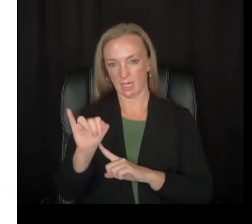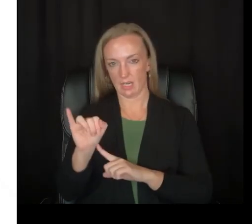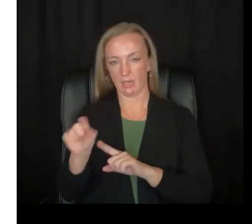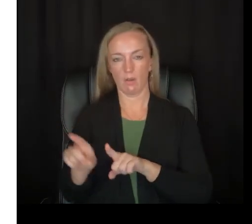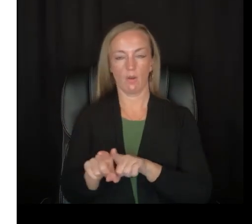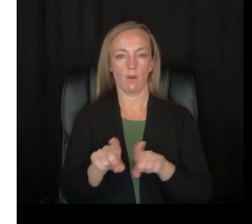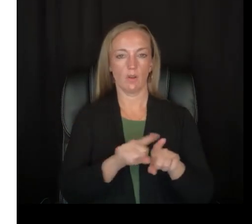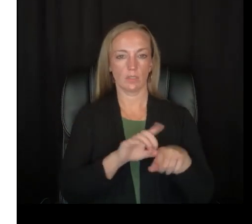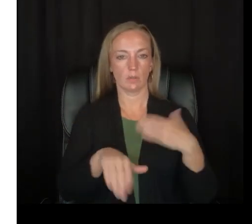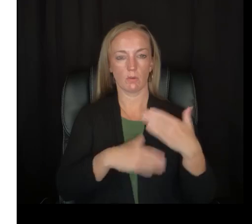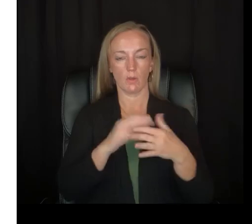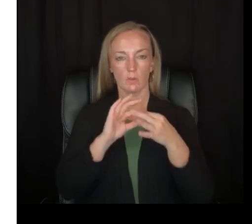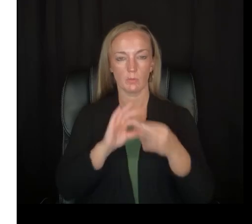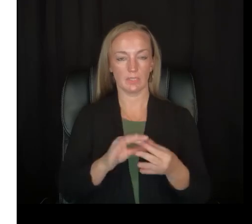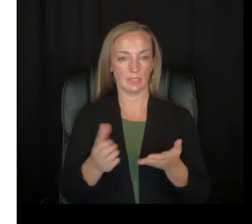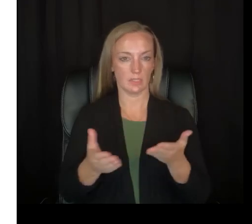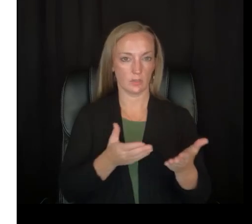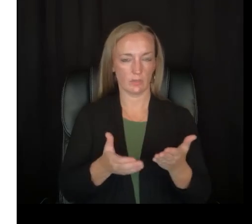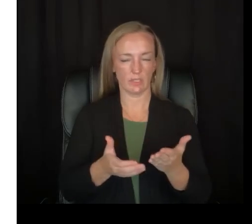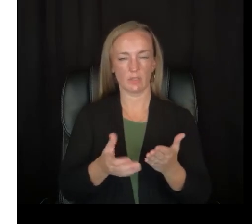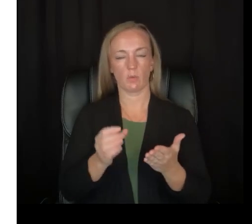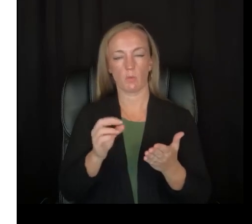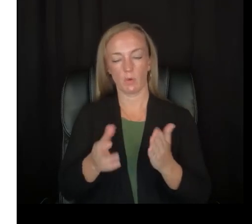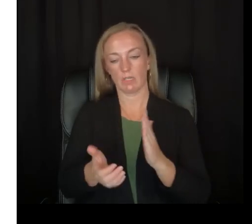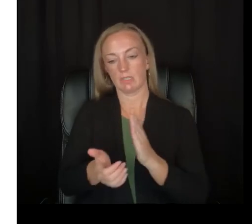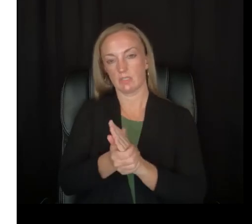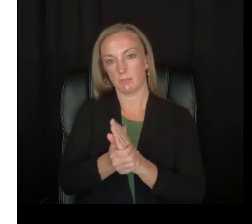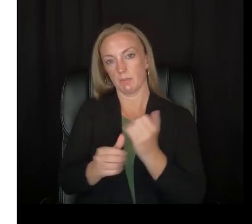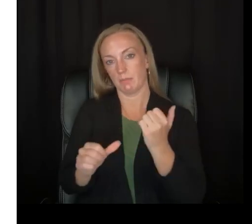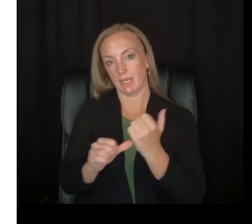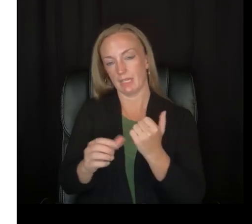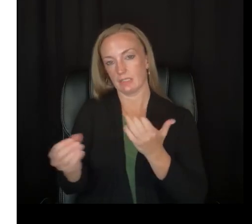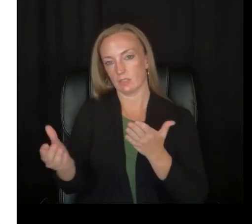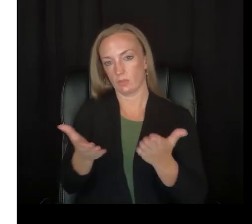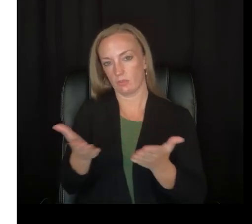and the related services and supplementary aids and services,